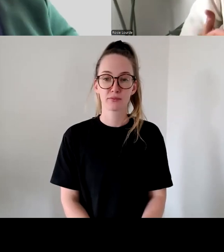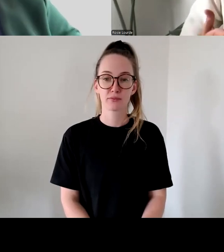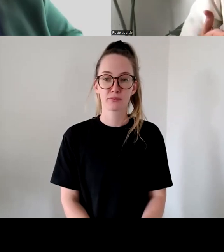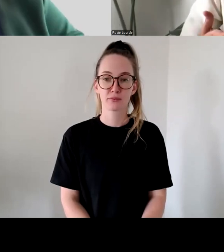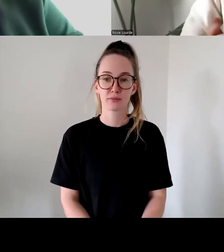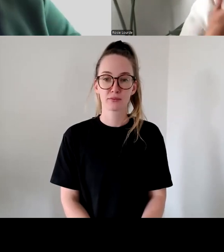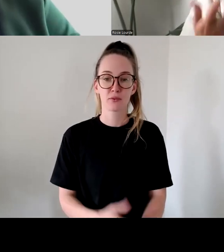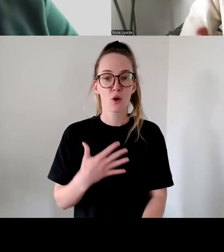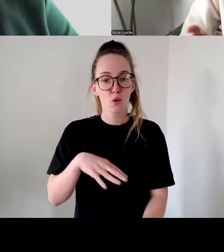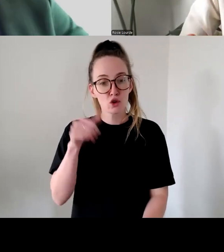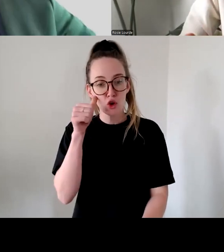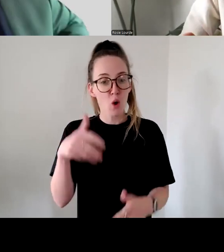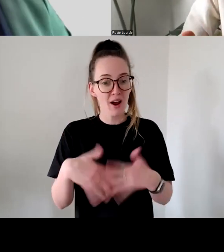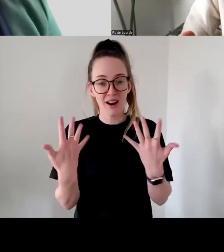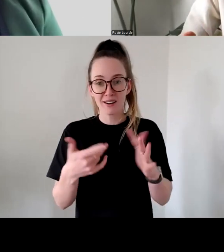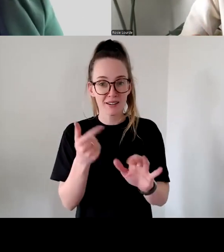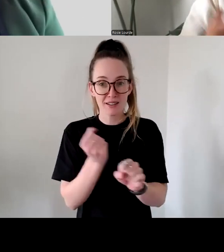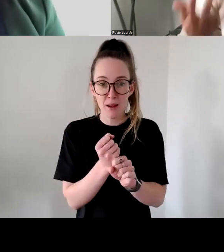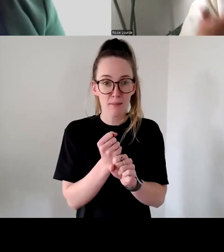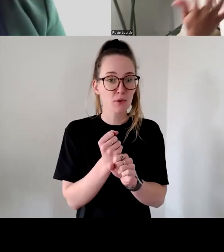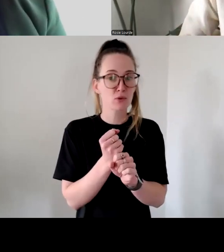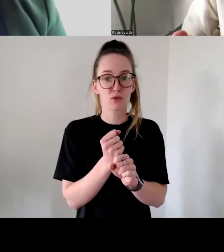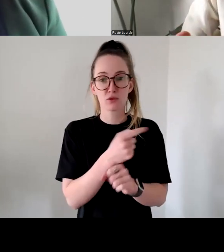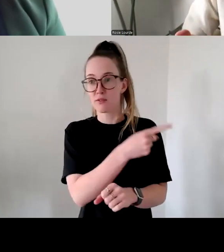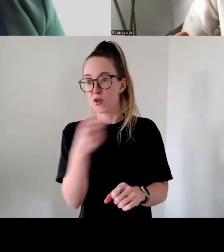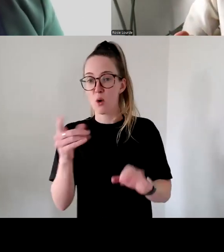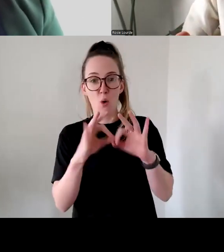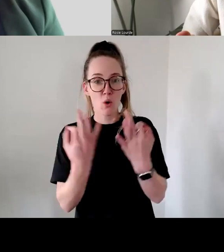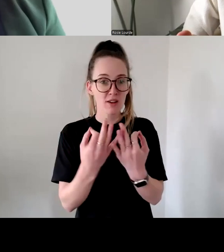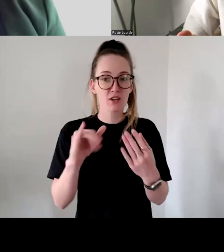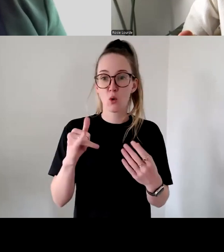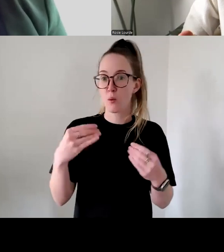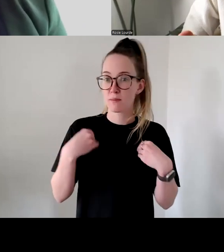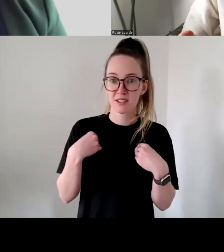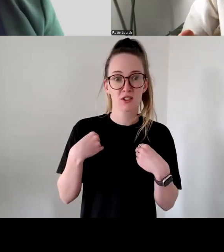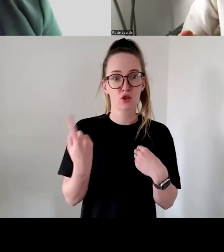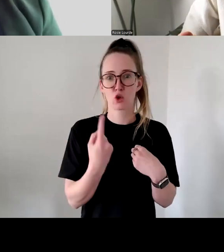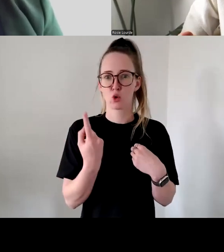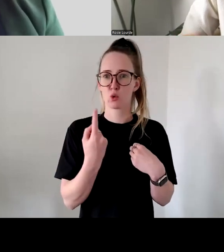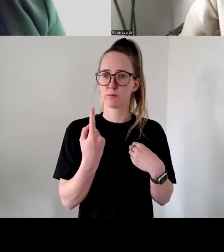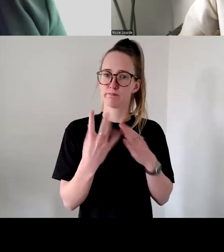examples of organisations in the arts sector doing a really great job of positive duty?